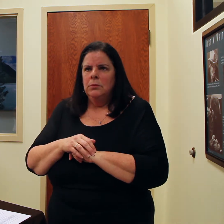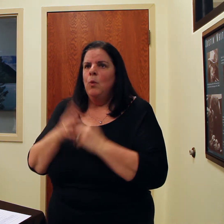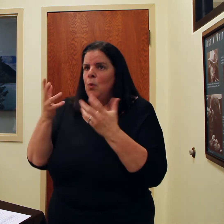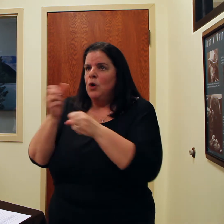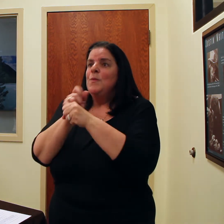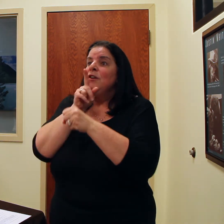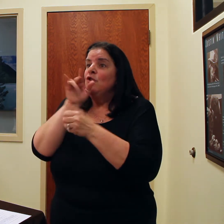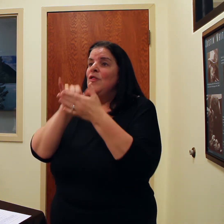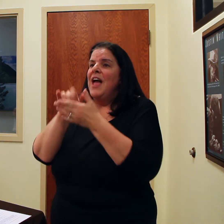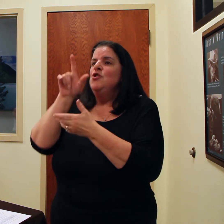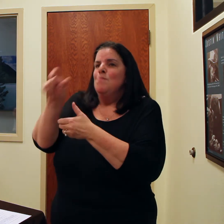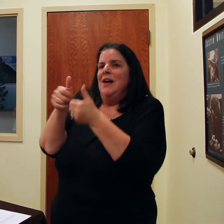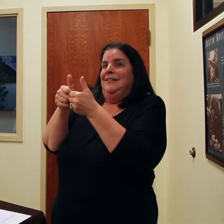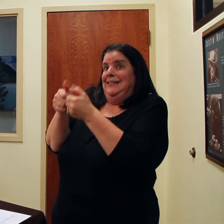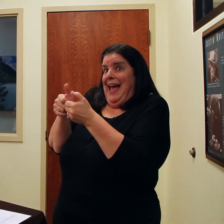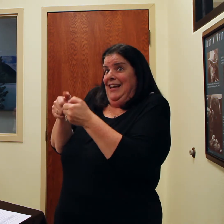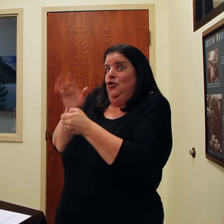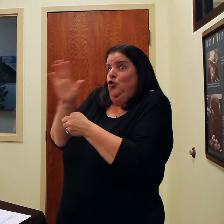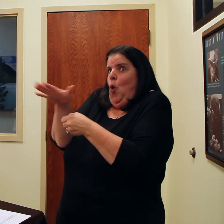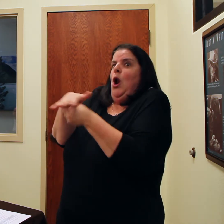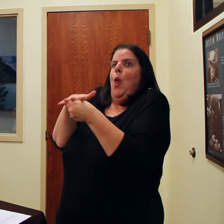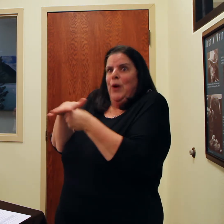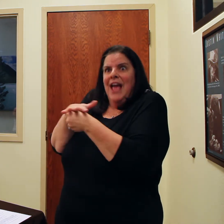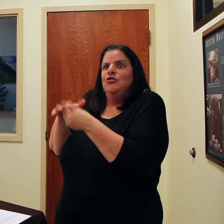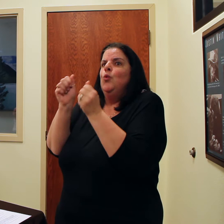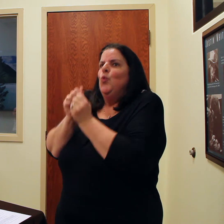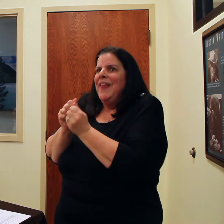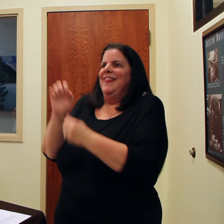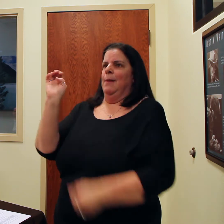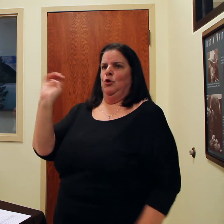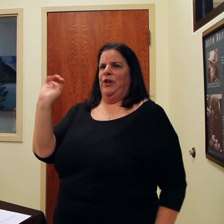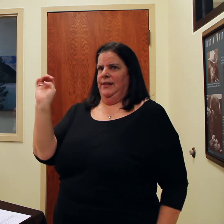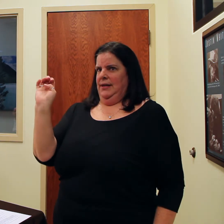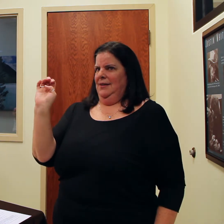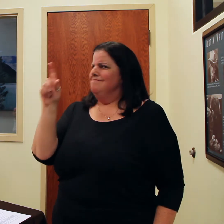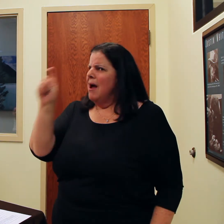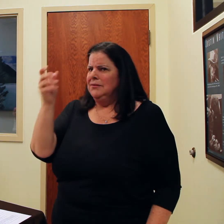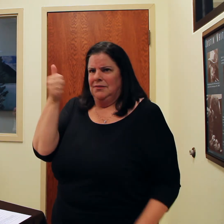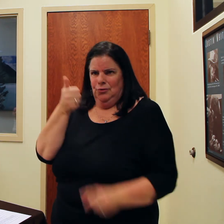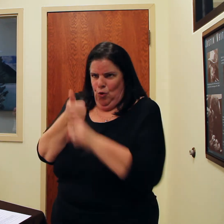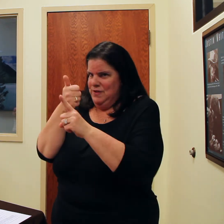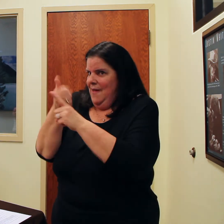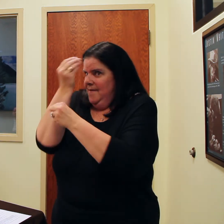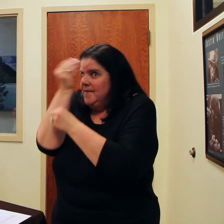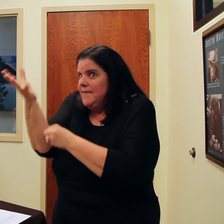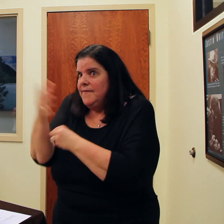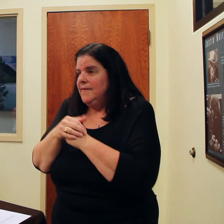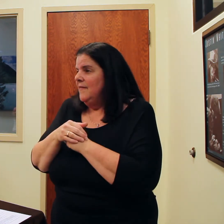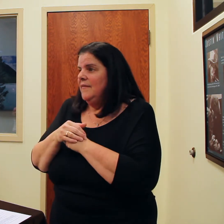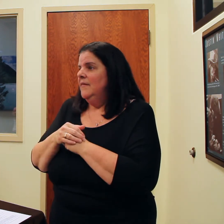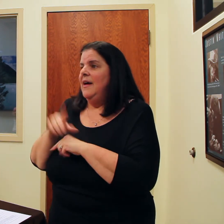you have to text your location with the emergency. Again, I can't speak on behalf of each